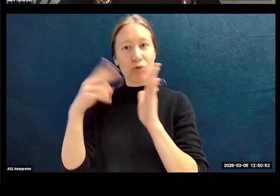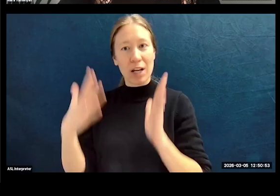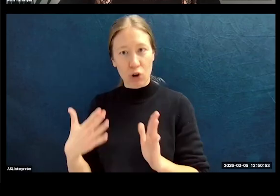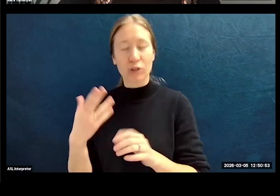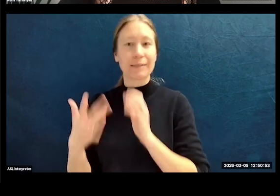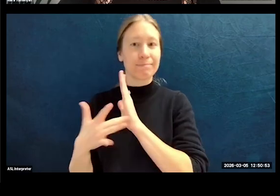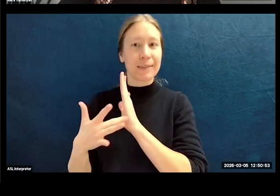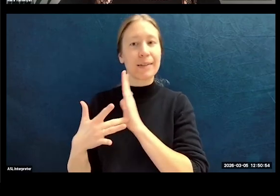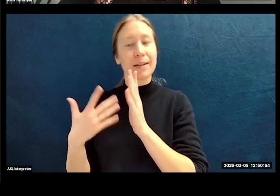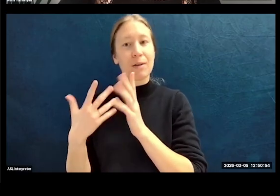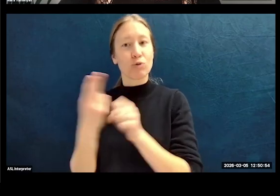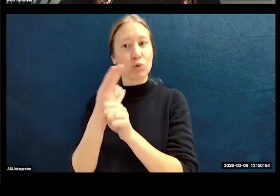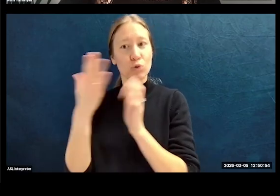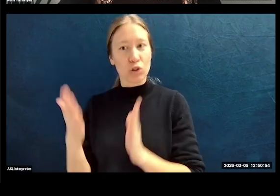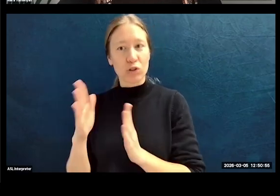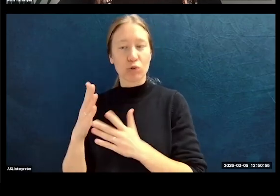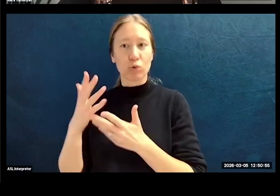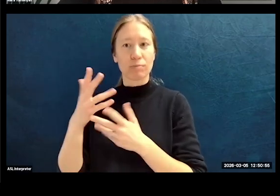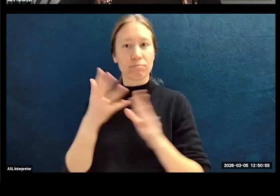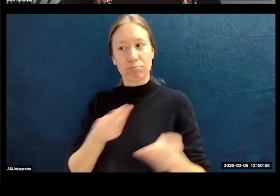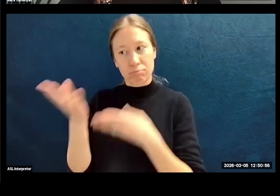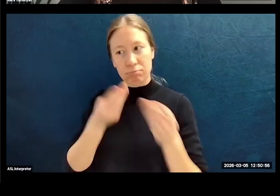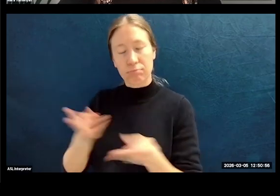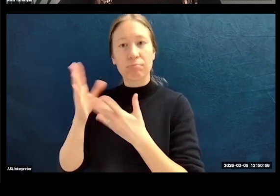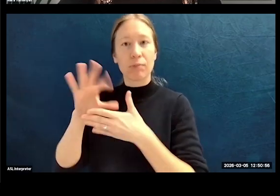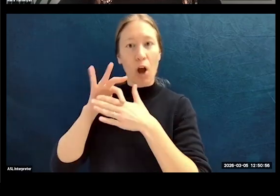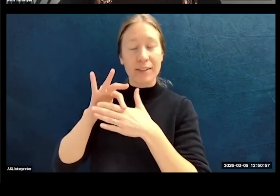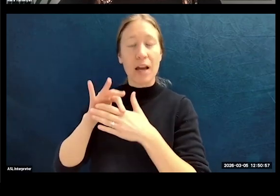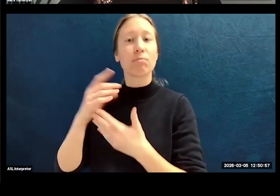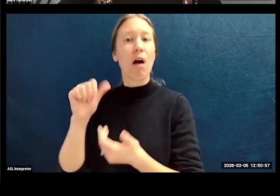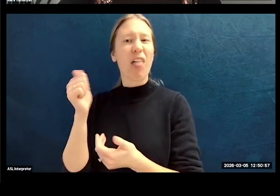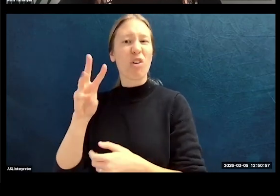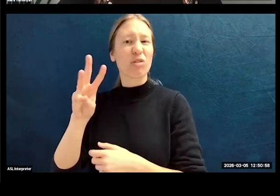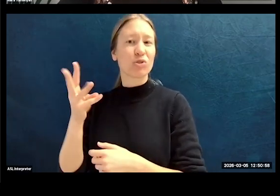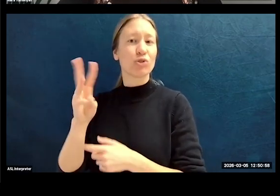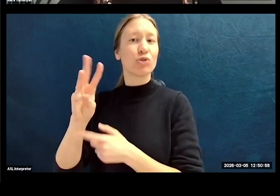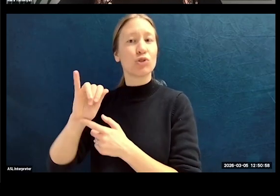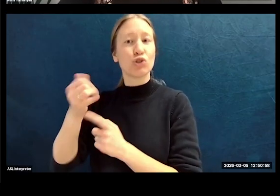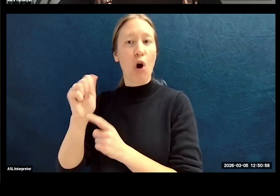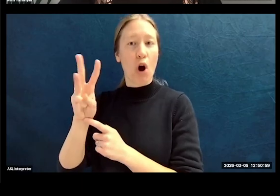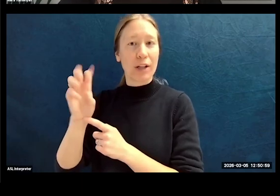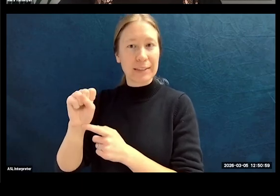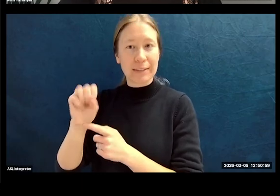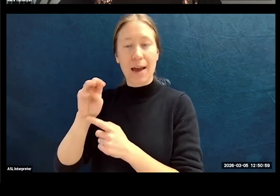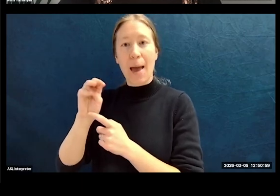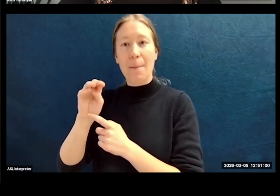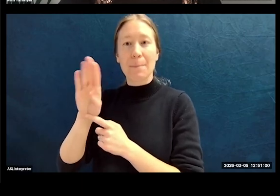Some screen readers use this pane, such as JAWS, NVDA, VoiceOver, ReadAloud,